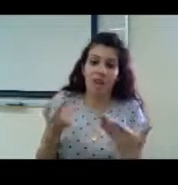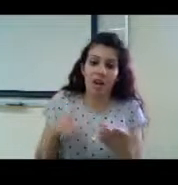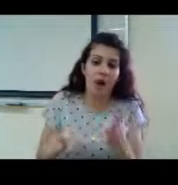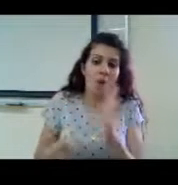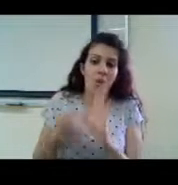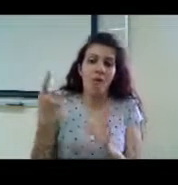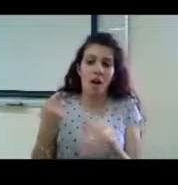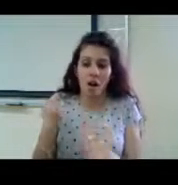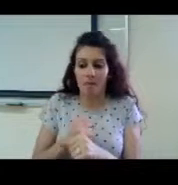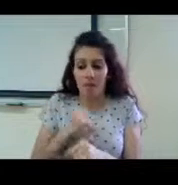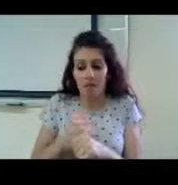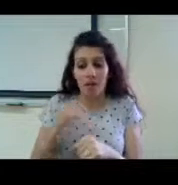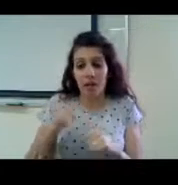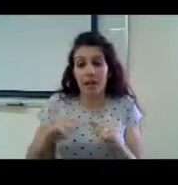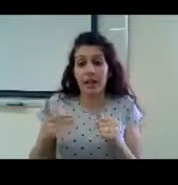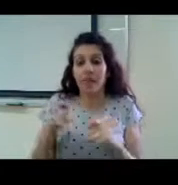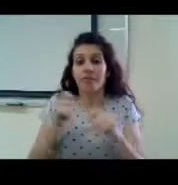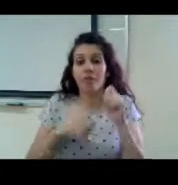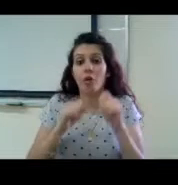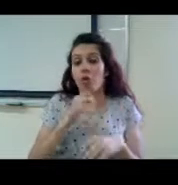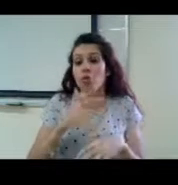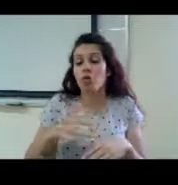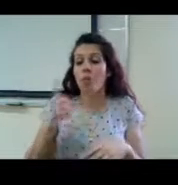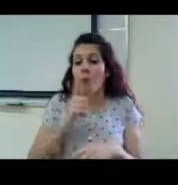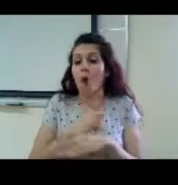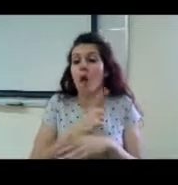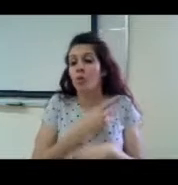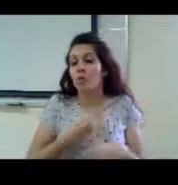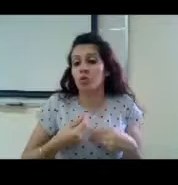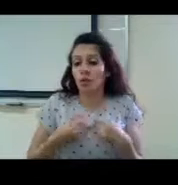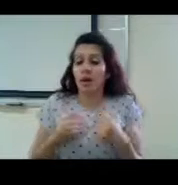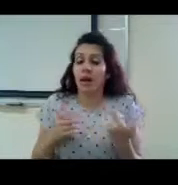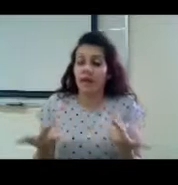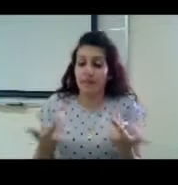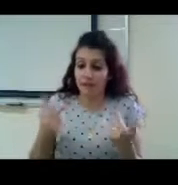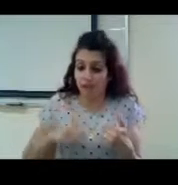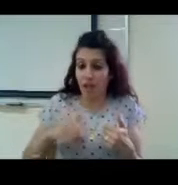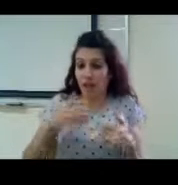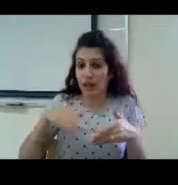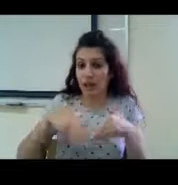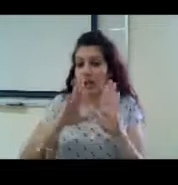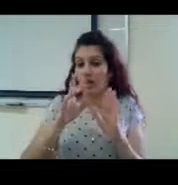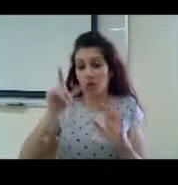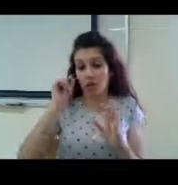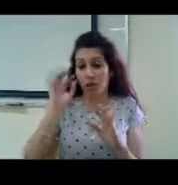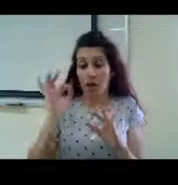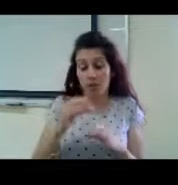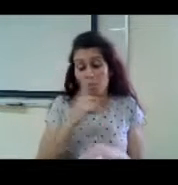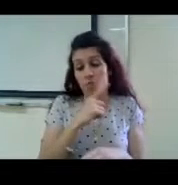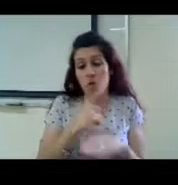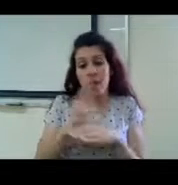tea to art to teach maths and so on but it has been important that teachers and